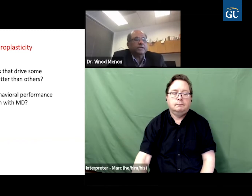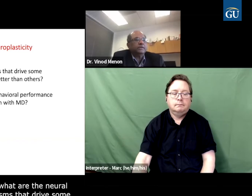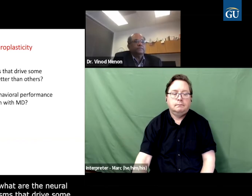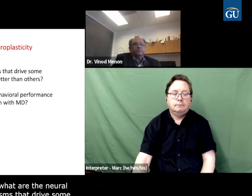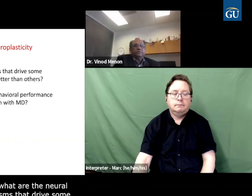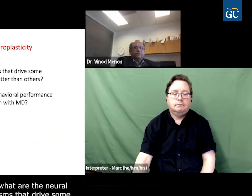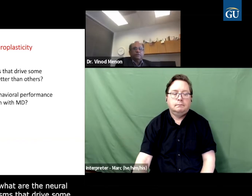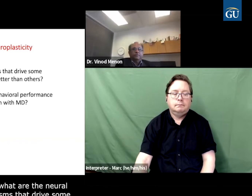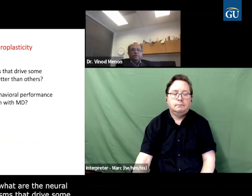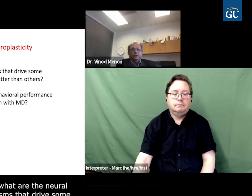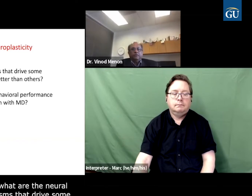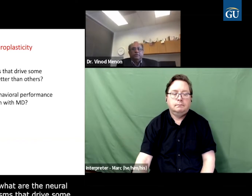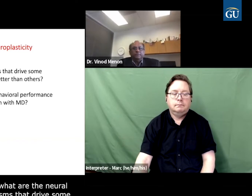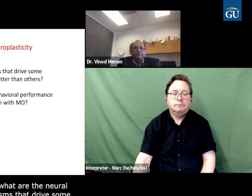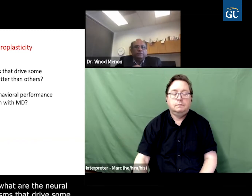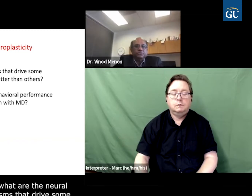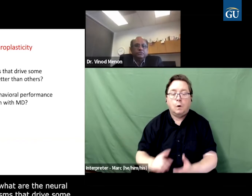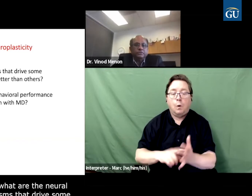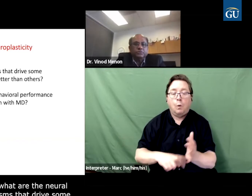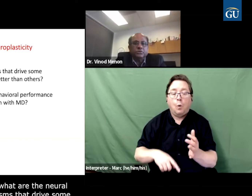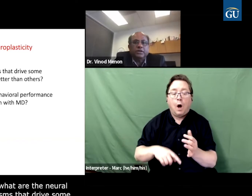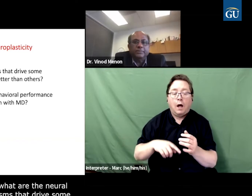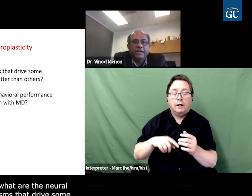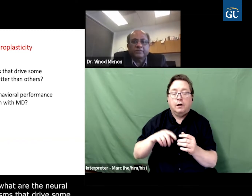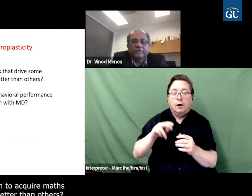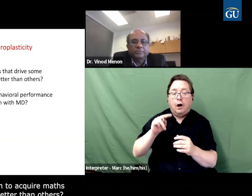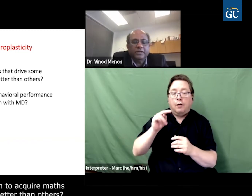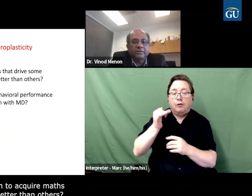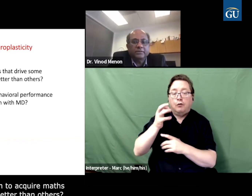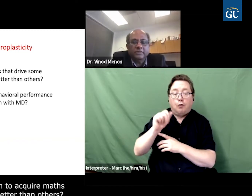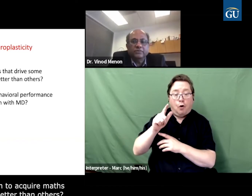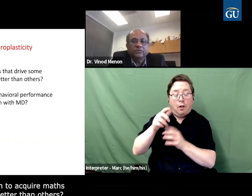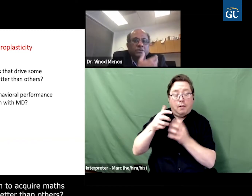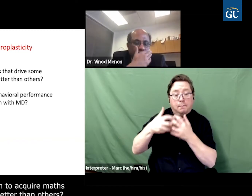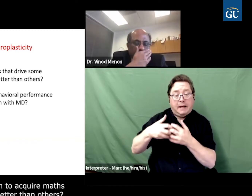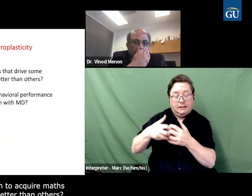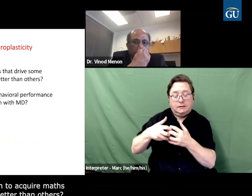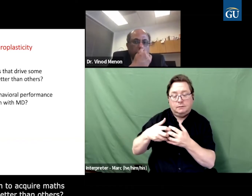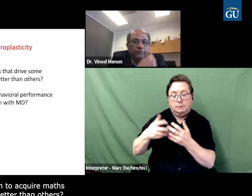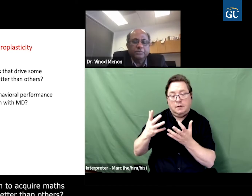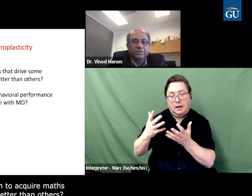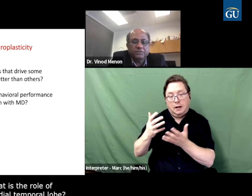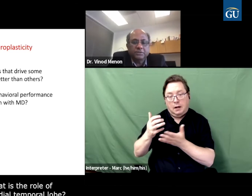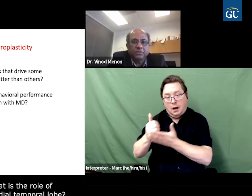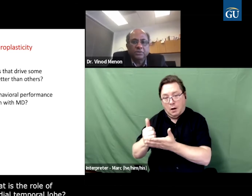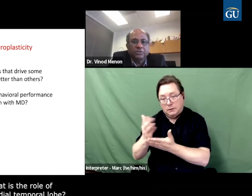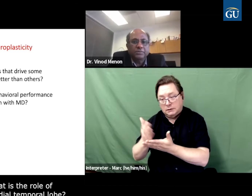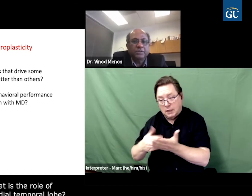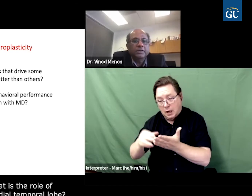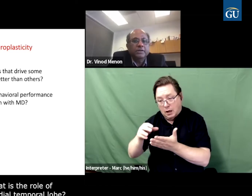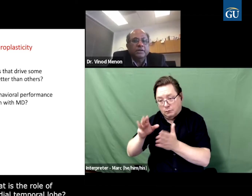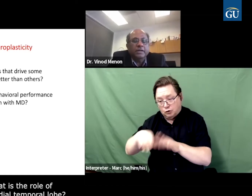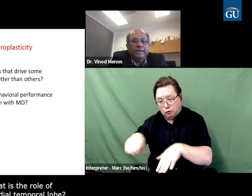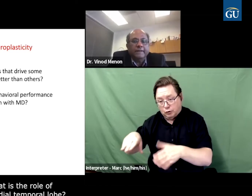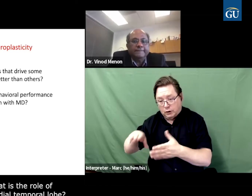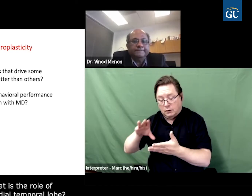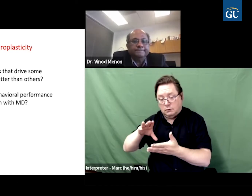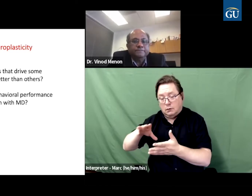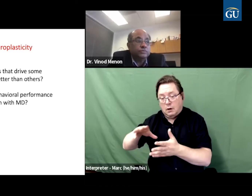and so what are the neural mechanisms that drag uh some children to acquire math skills better than others what is